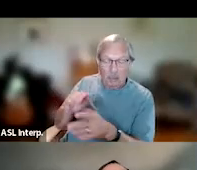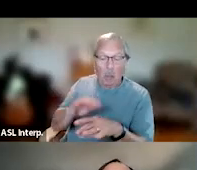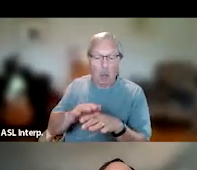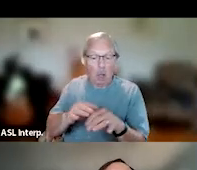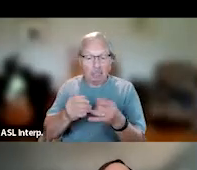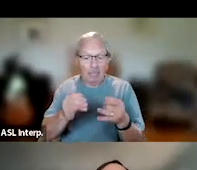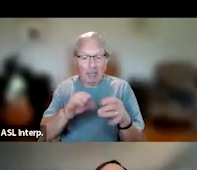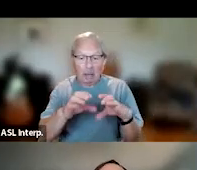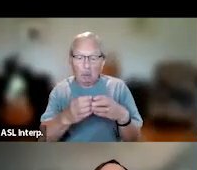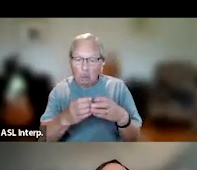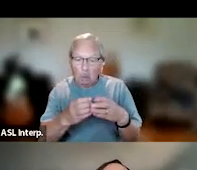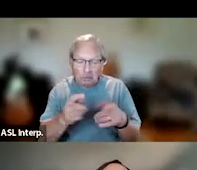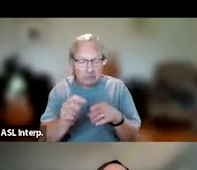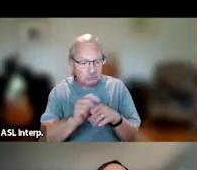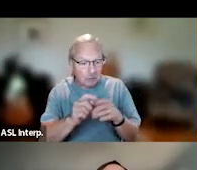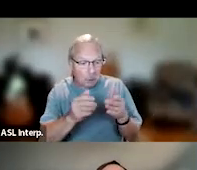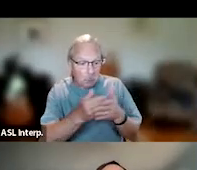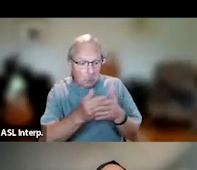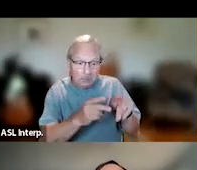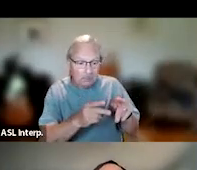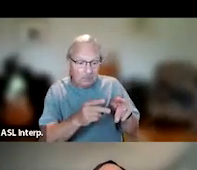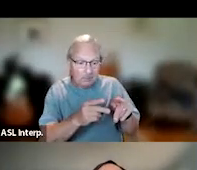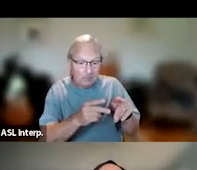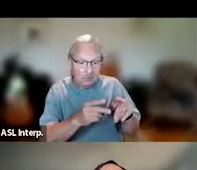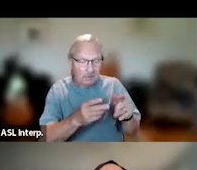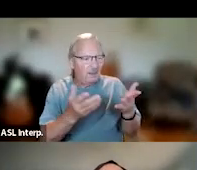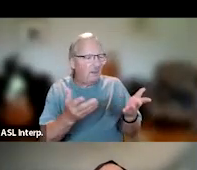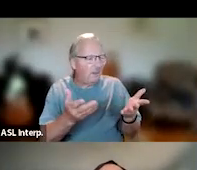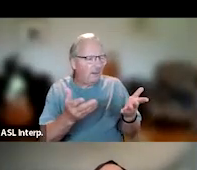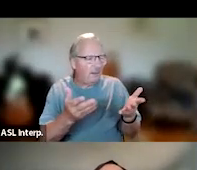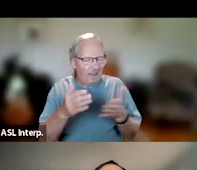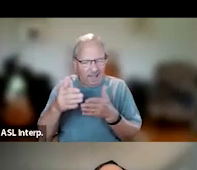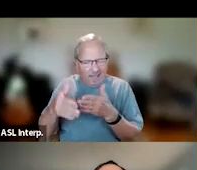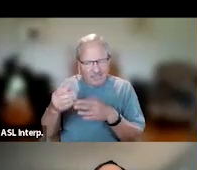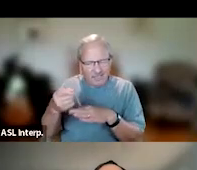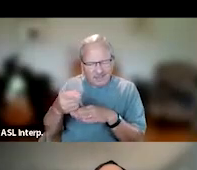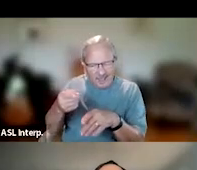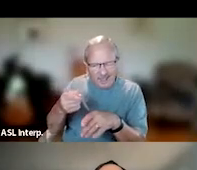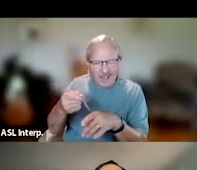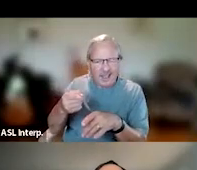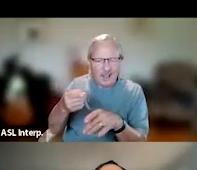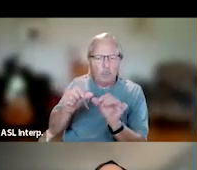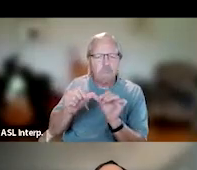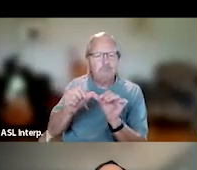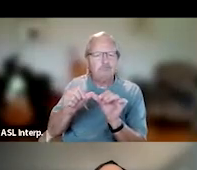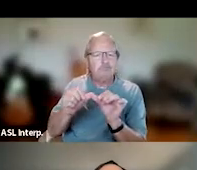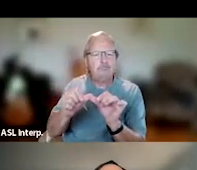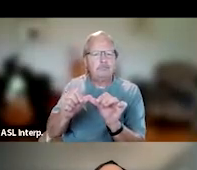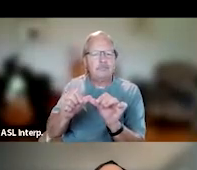to train new folks, at the end of the day, SOAR will always be alive because it is a model and a best practice that you can utilize